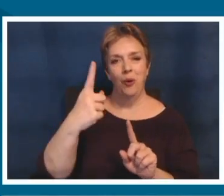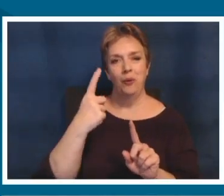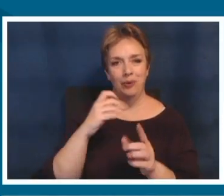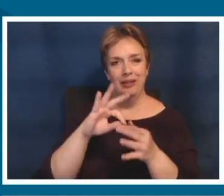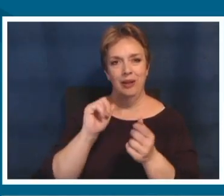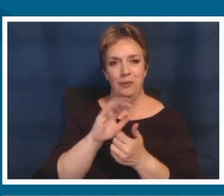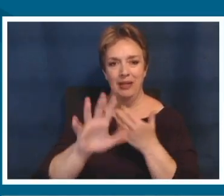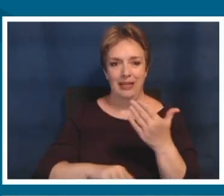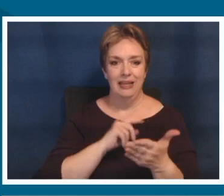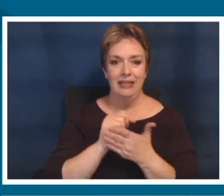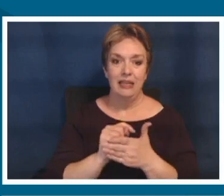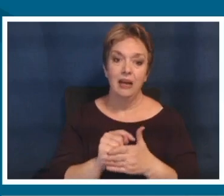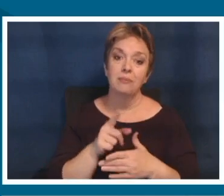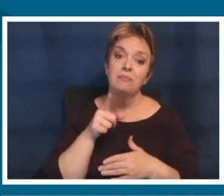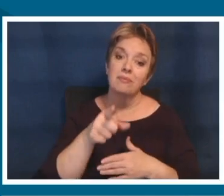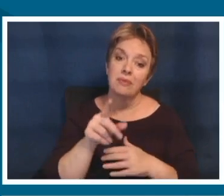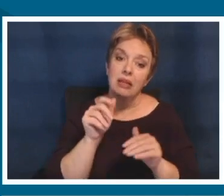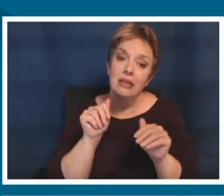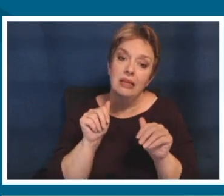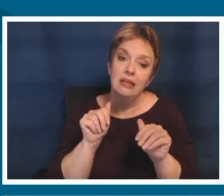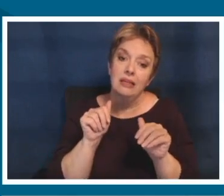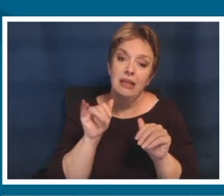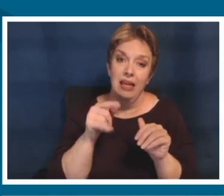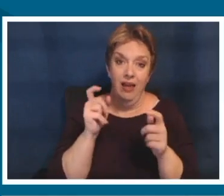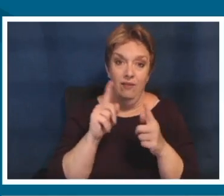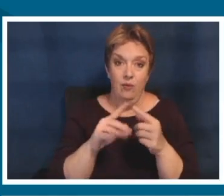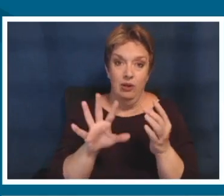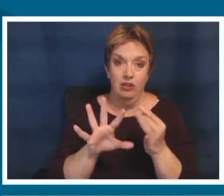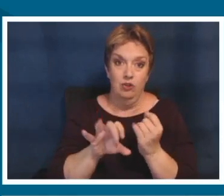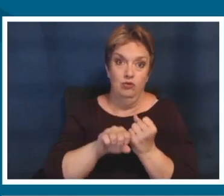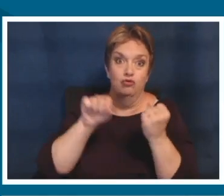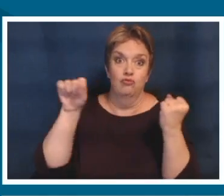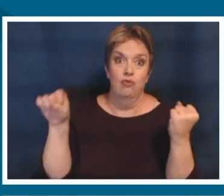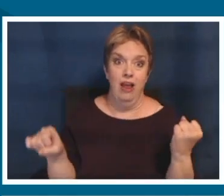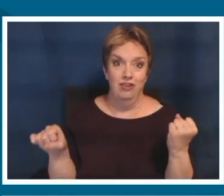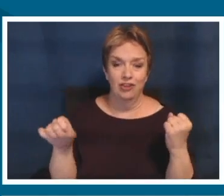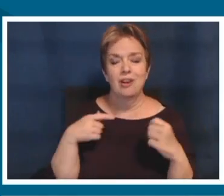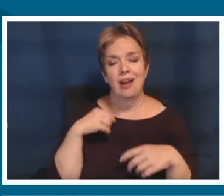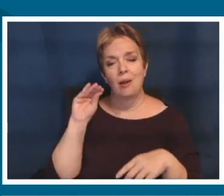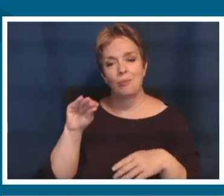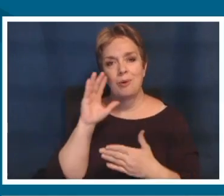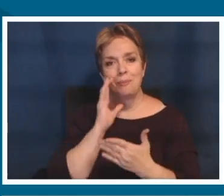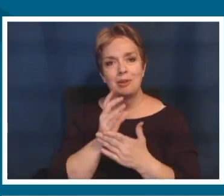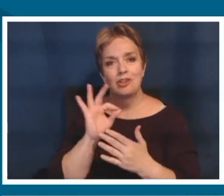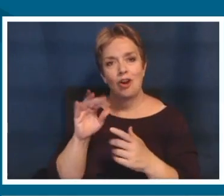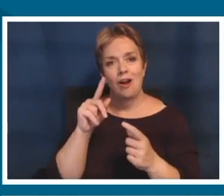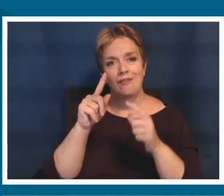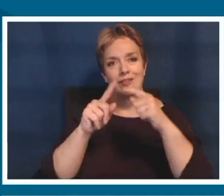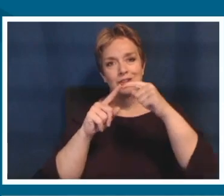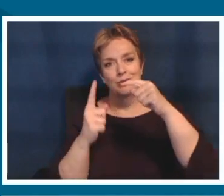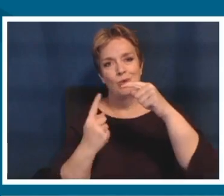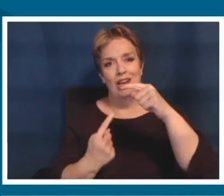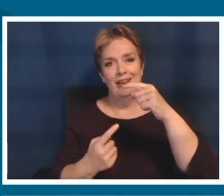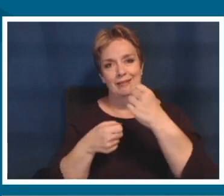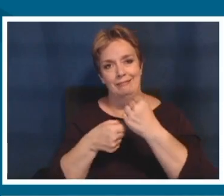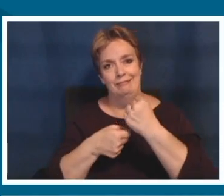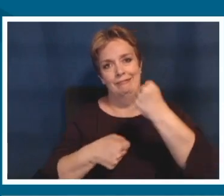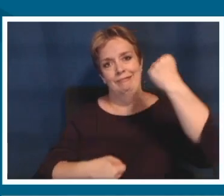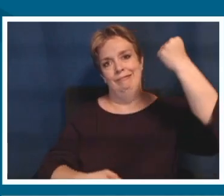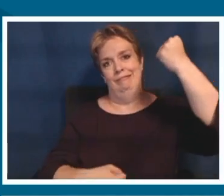module plan if you wanted it to stretch way out i put the spring on this slide because you can make some of these